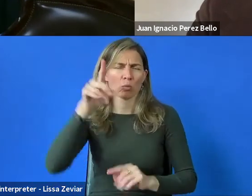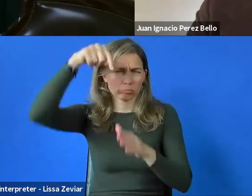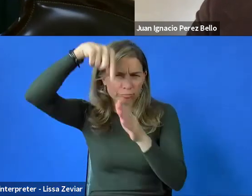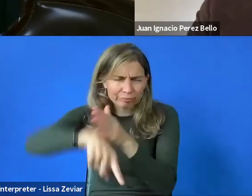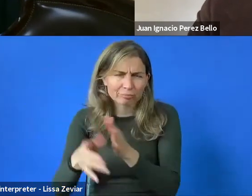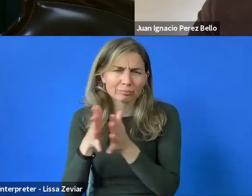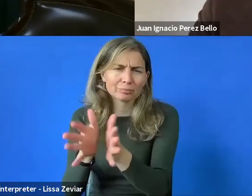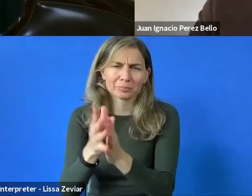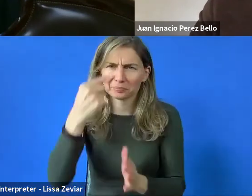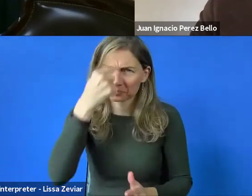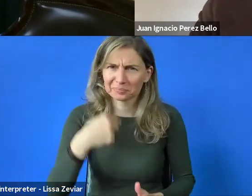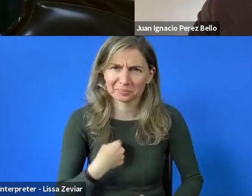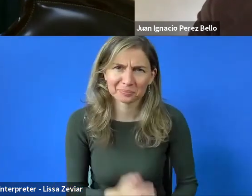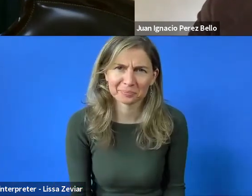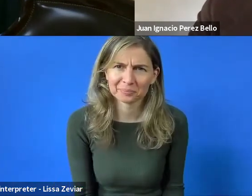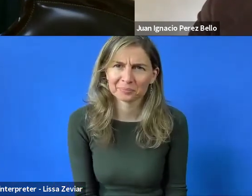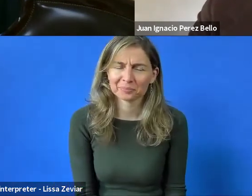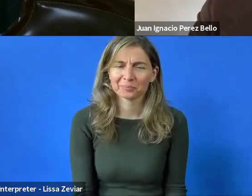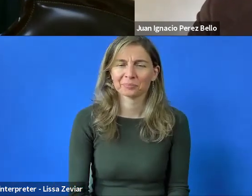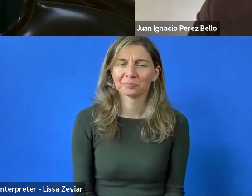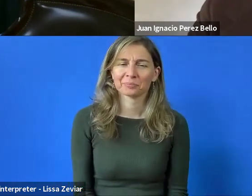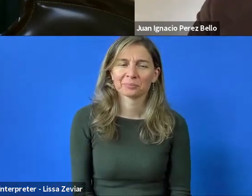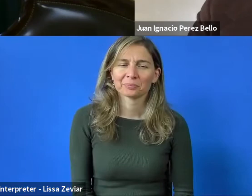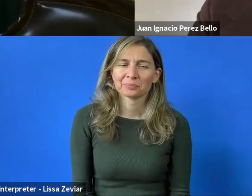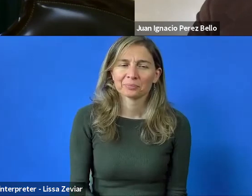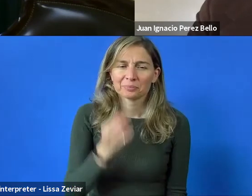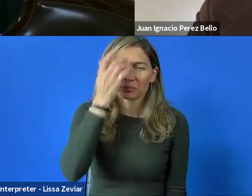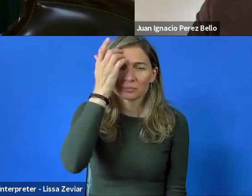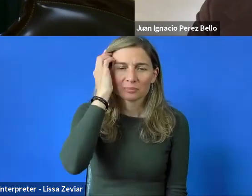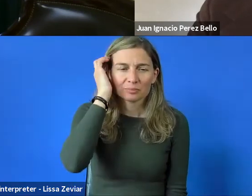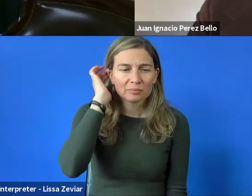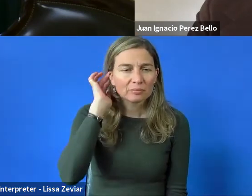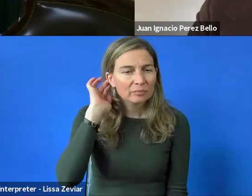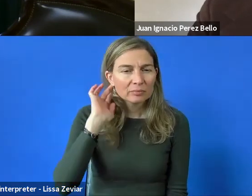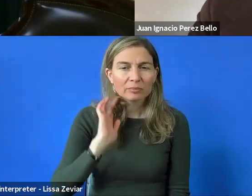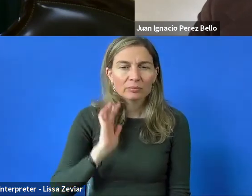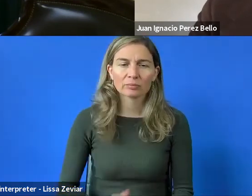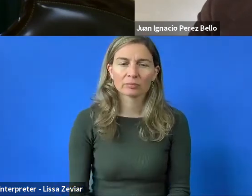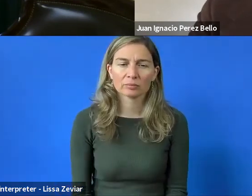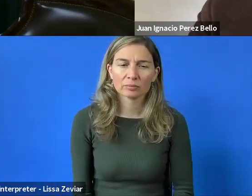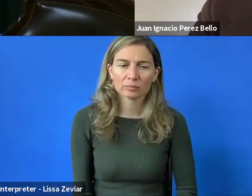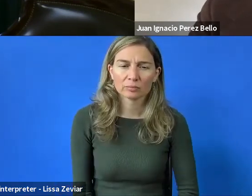All of this to highlight as well that this procedure has been utilized